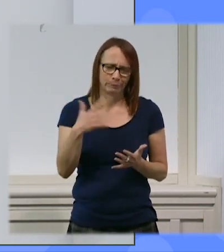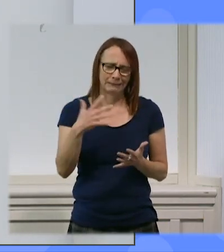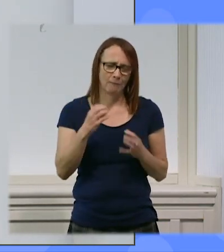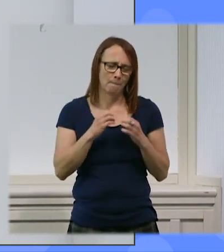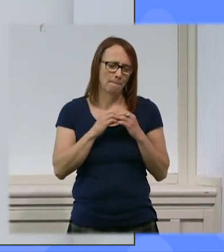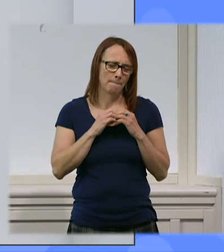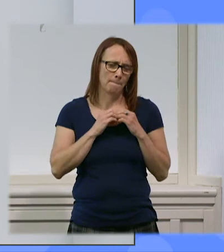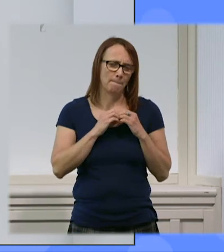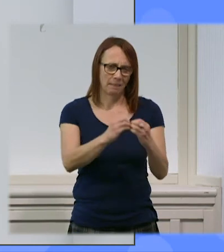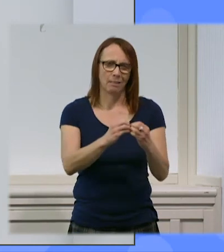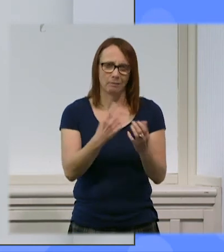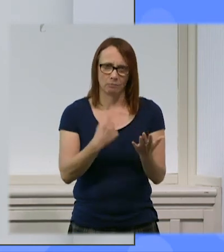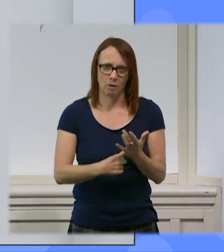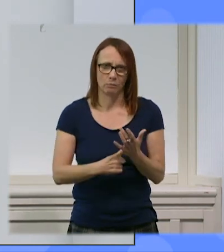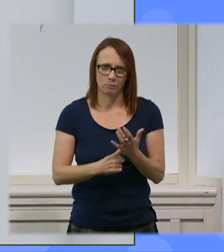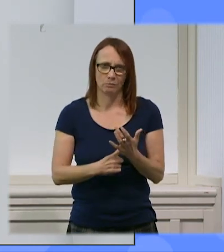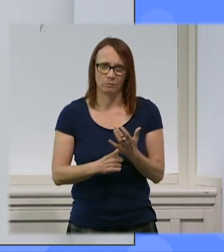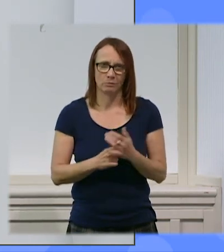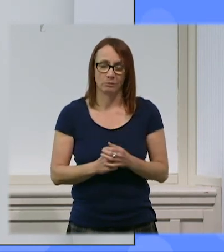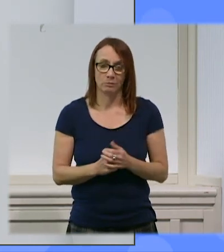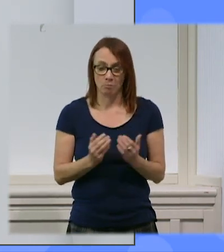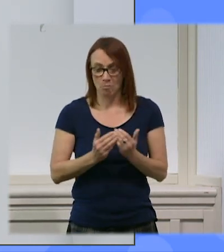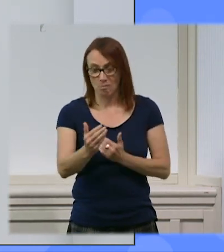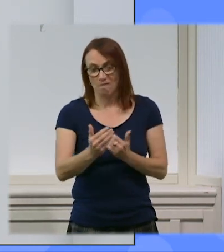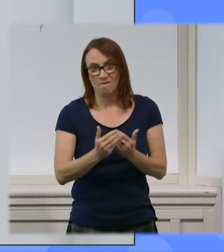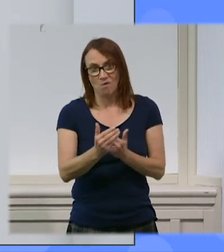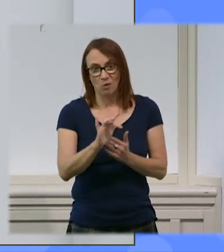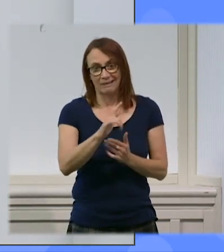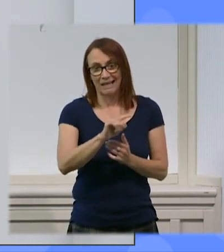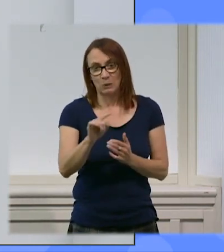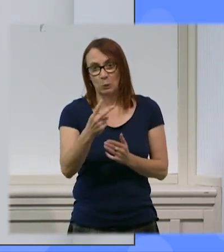that over all over the next 10 15 20 years well actually probably save money